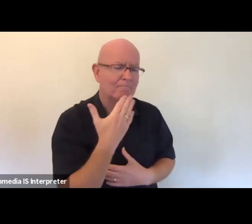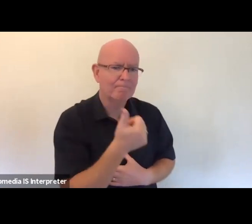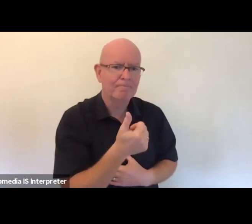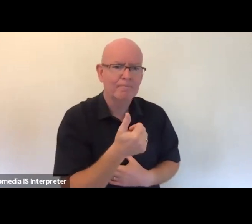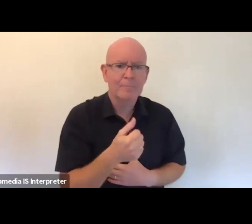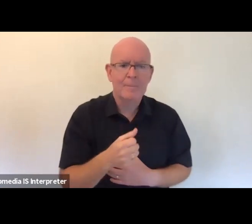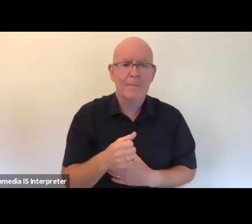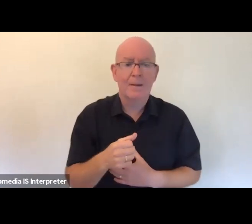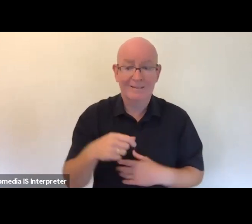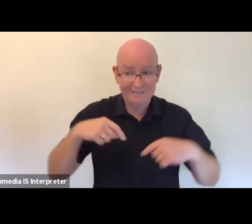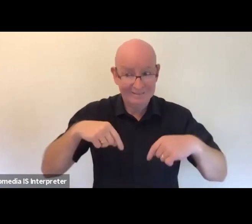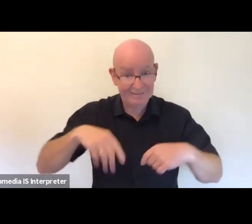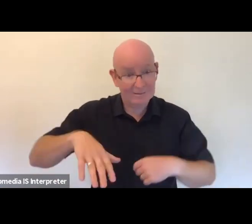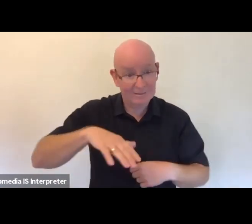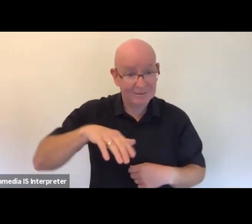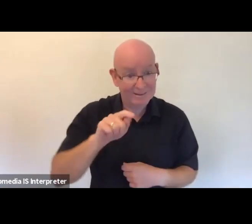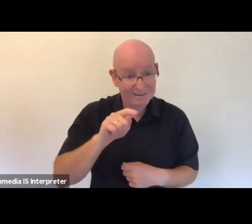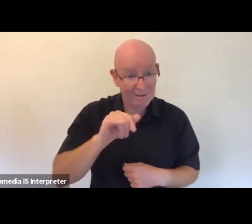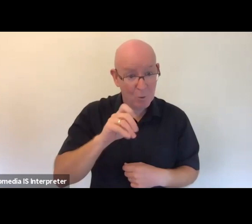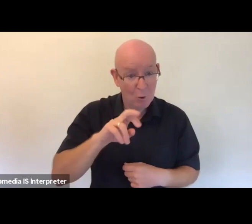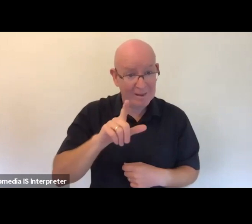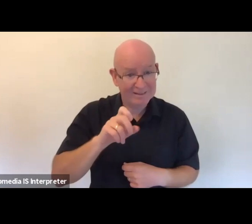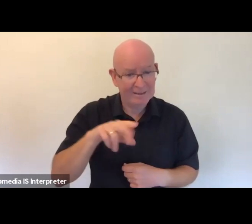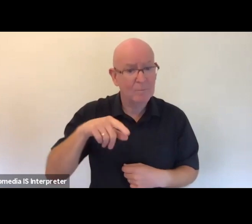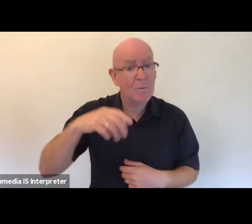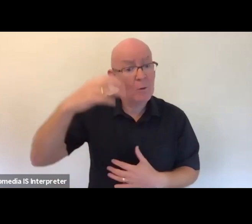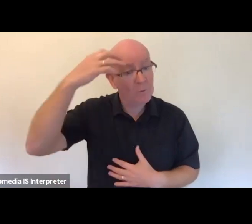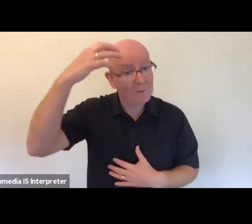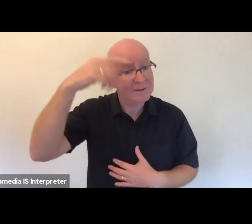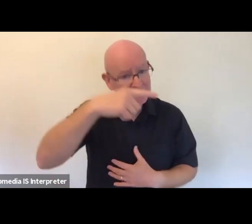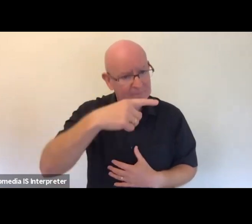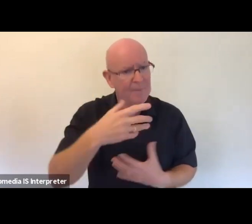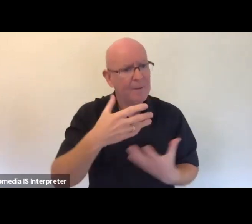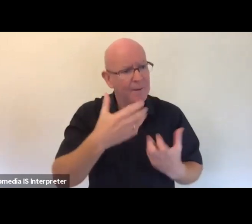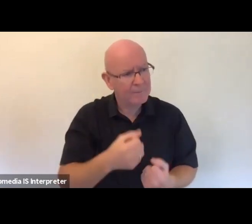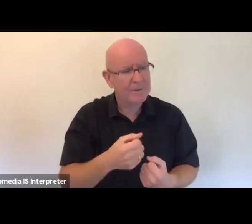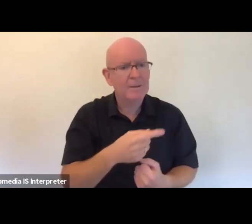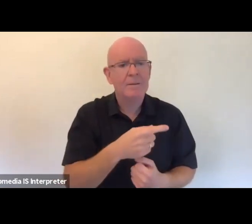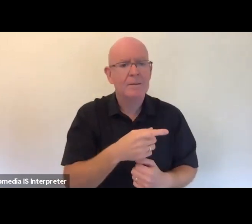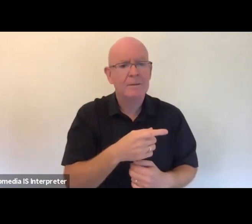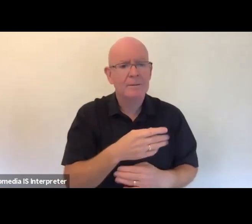and disabilities pension or subsidy. This is under the [unintelligible] law